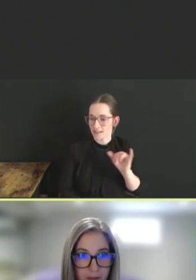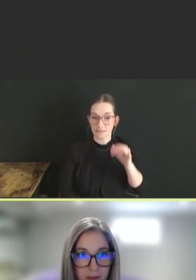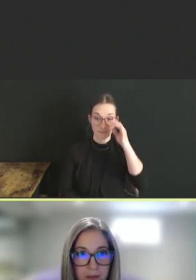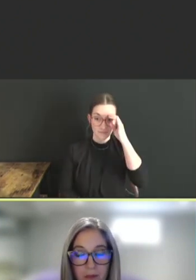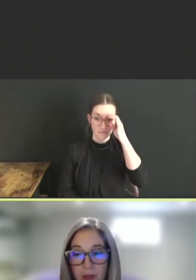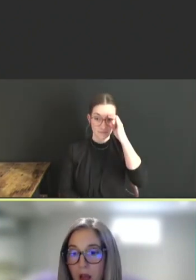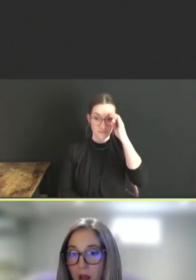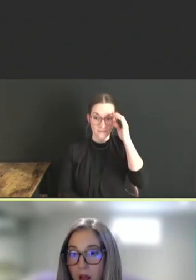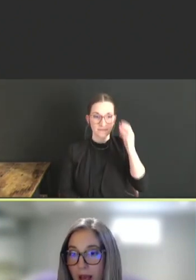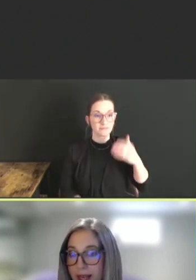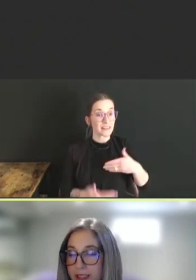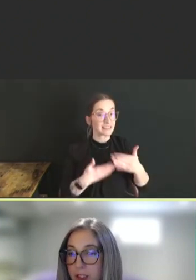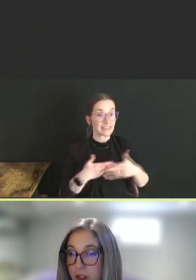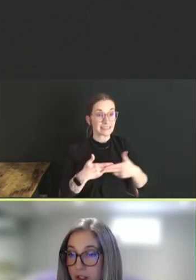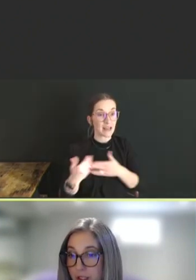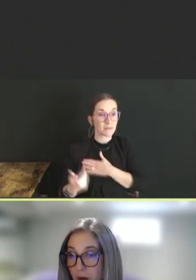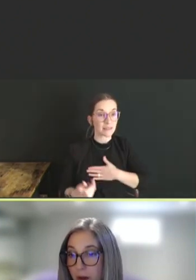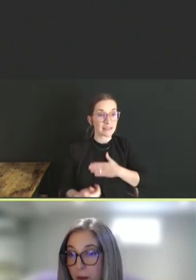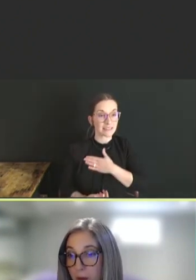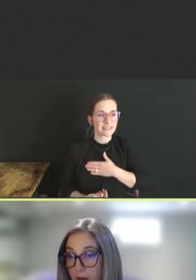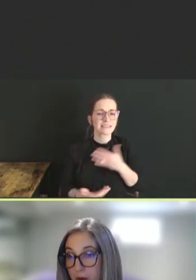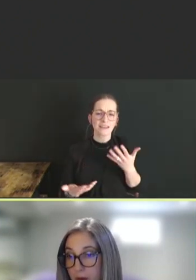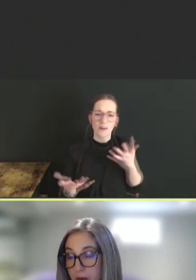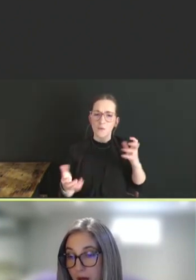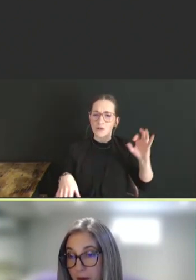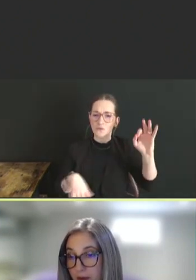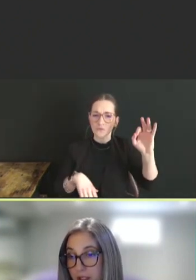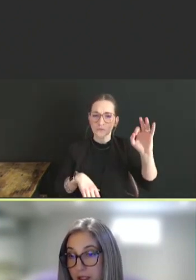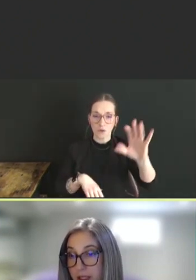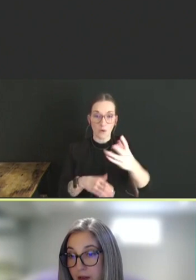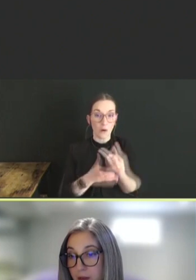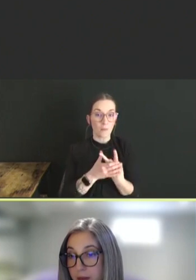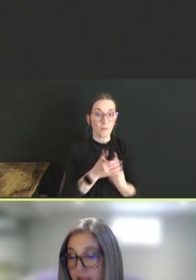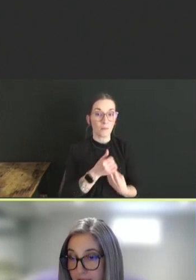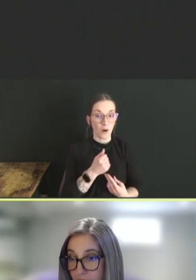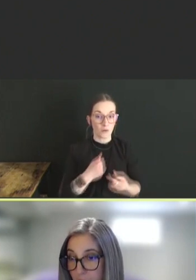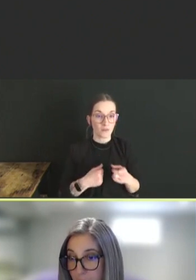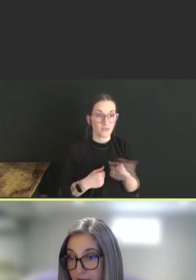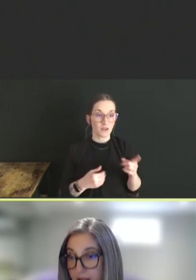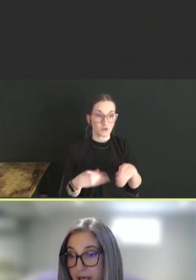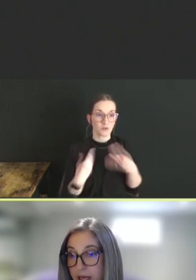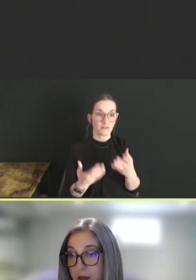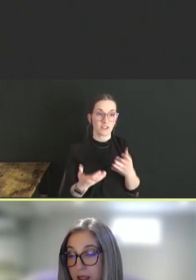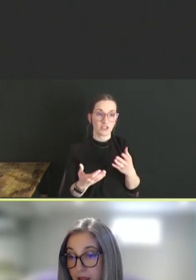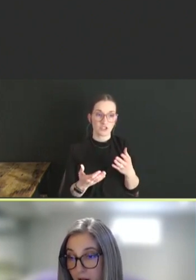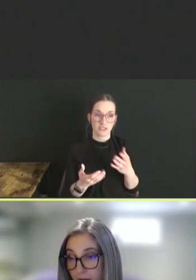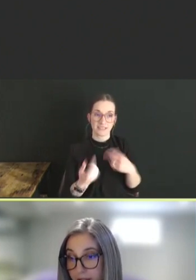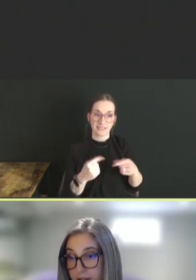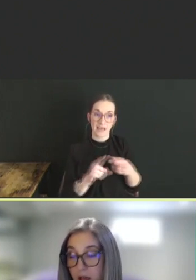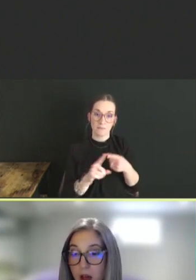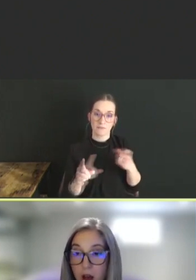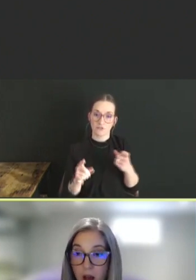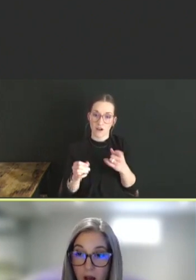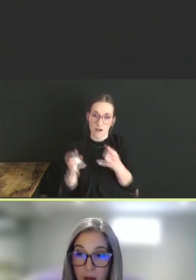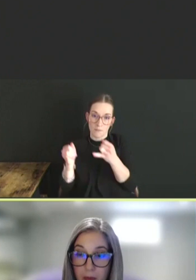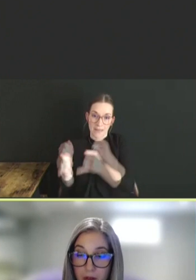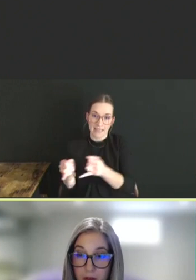And I guess I should just note that both of those provisions came from standalone bills